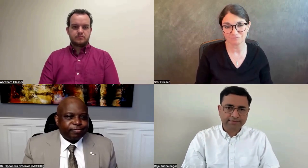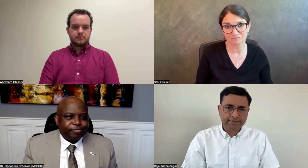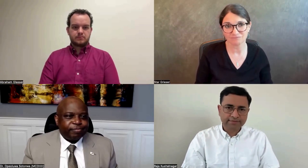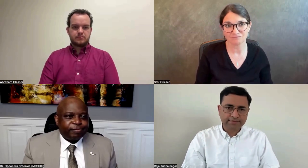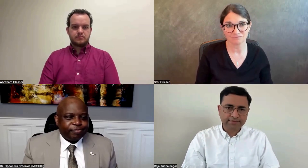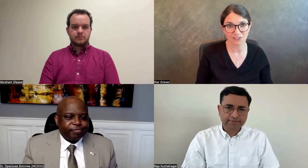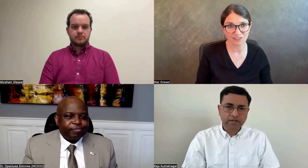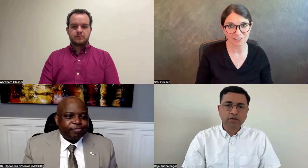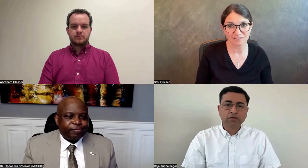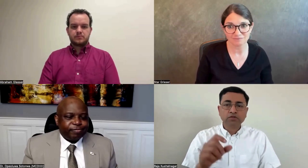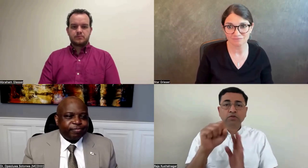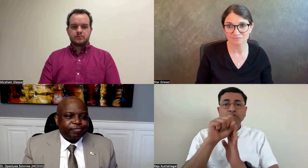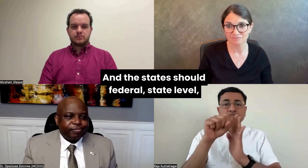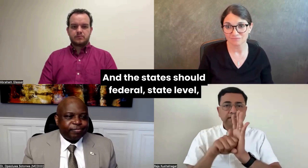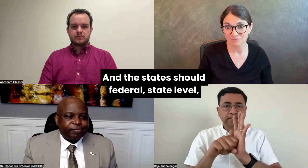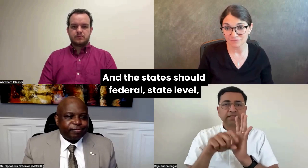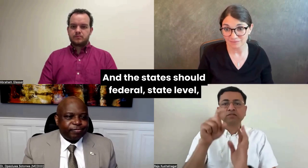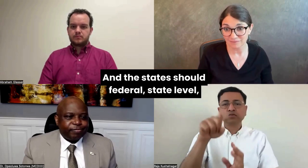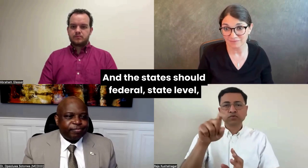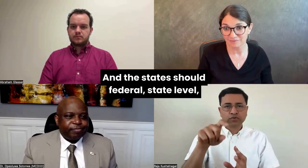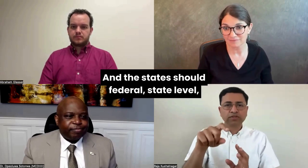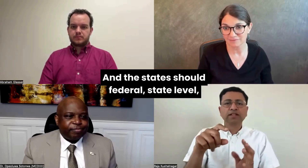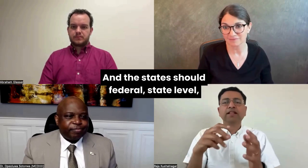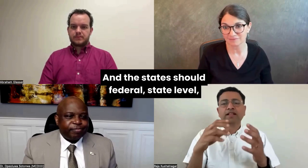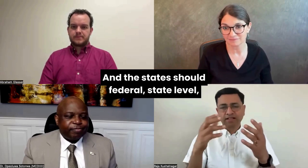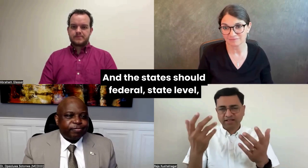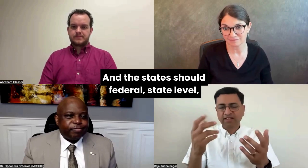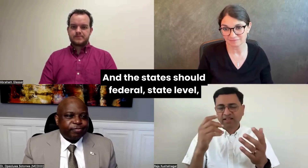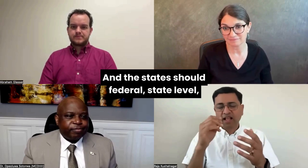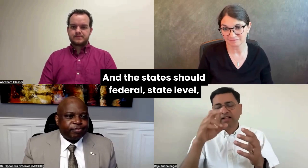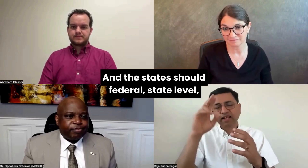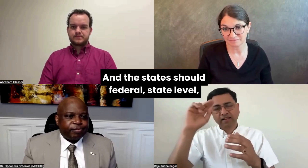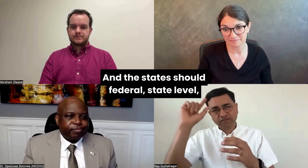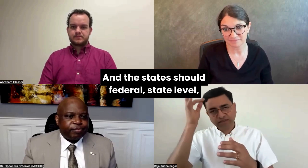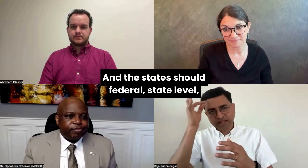And the states should federal, state level,